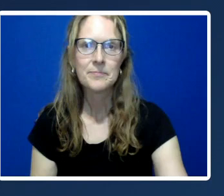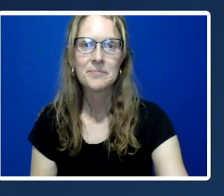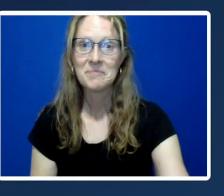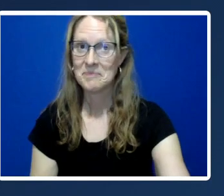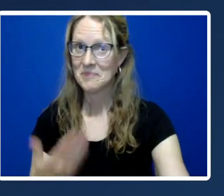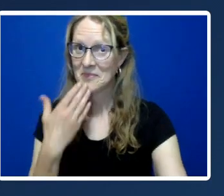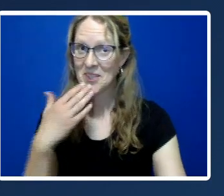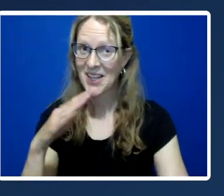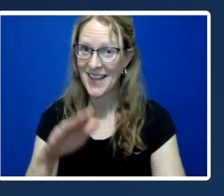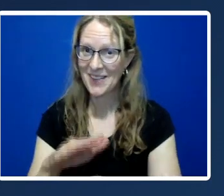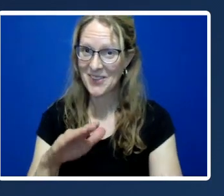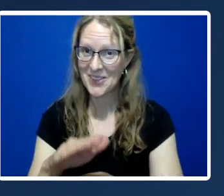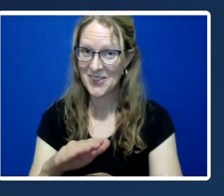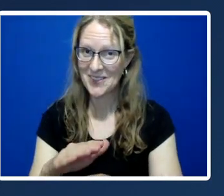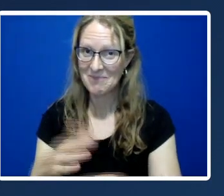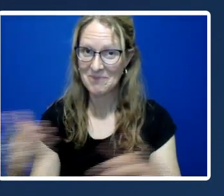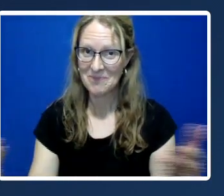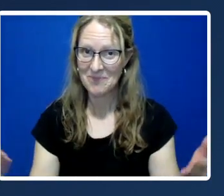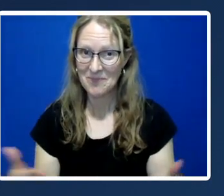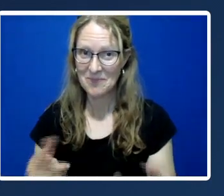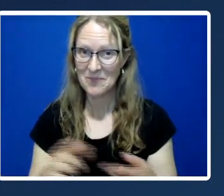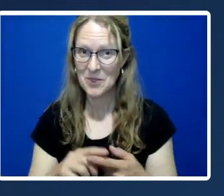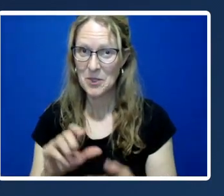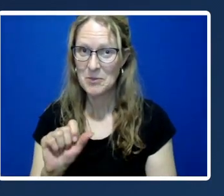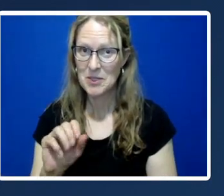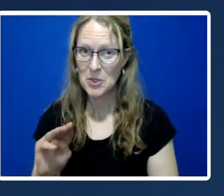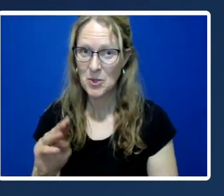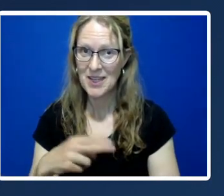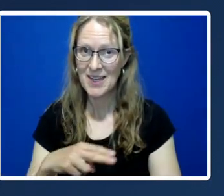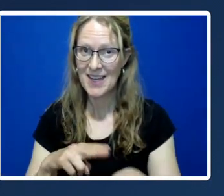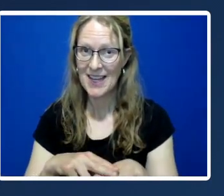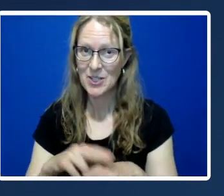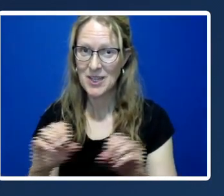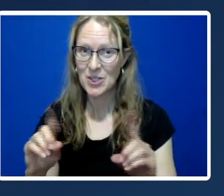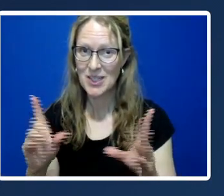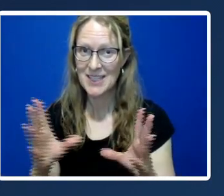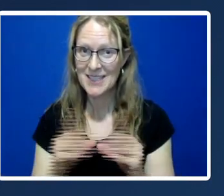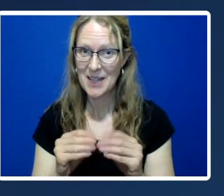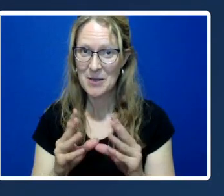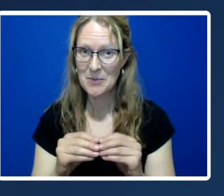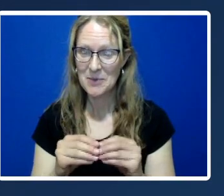to the Smithsonian National Education Summit. Thank you for attending The Youth as Agents of